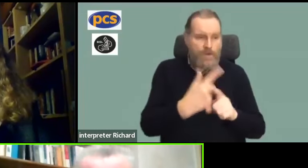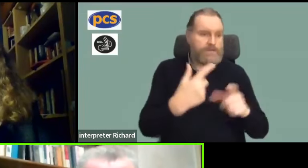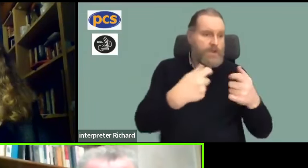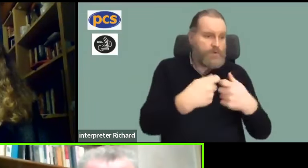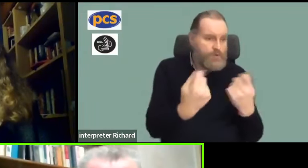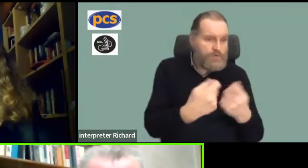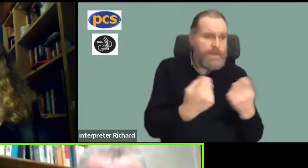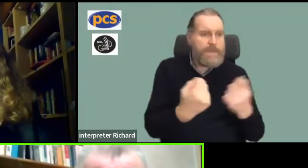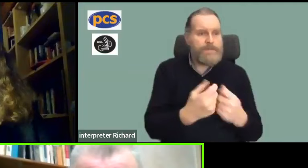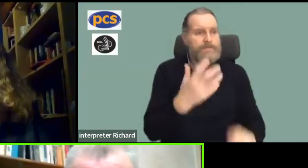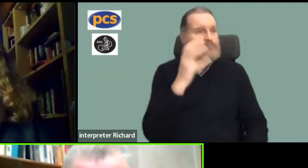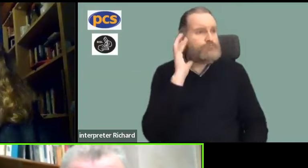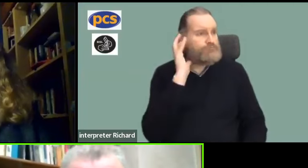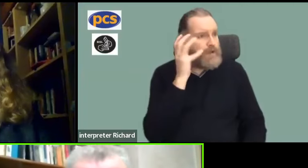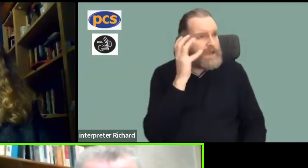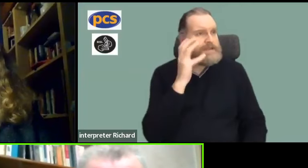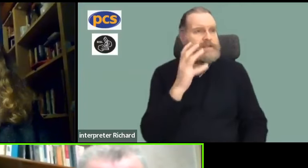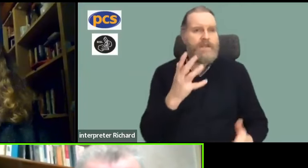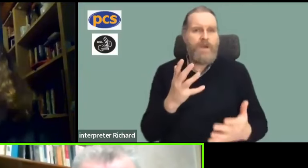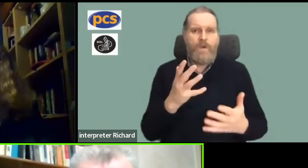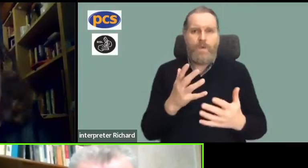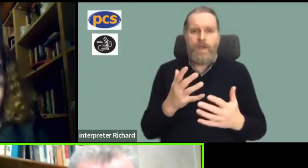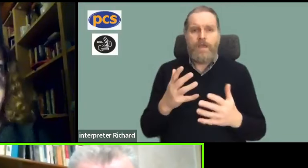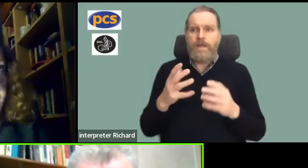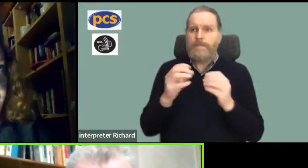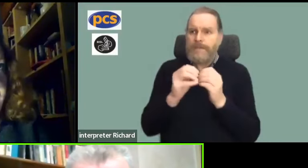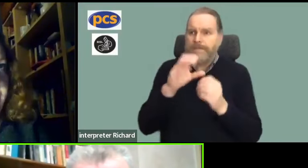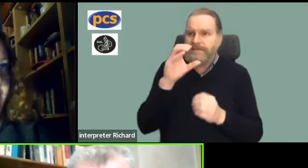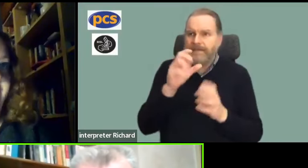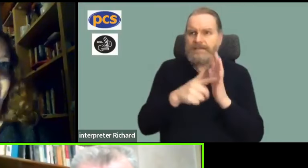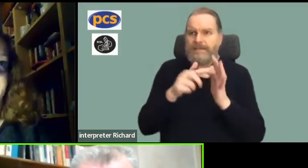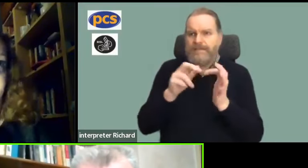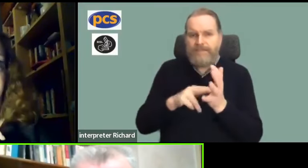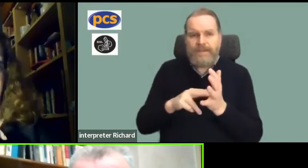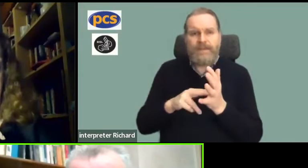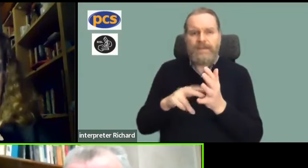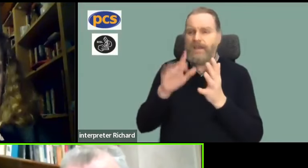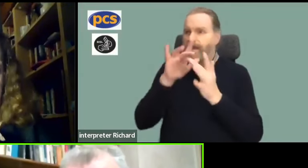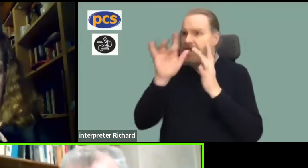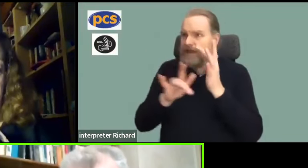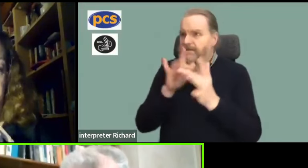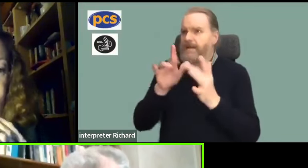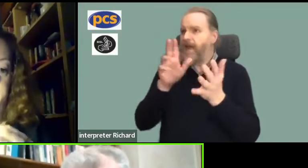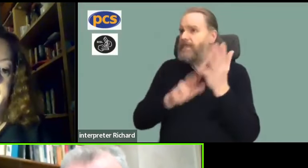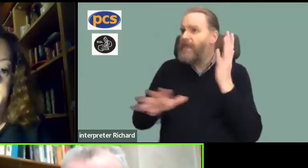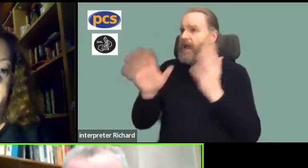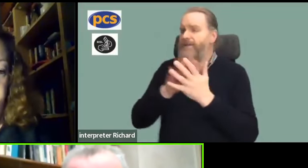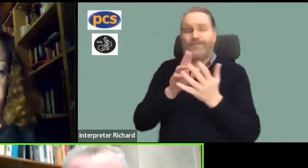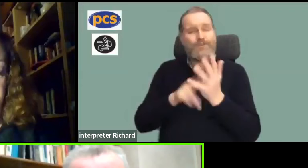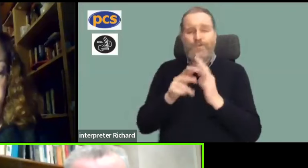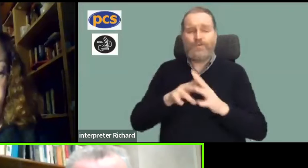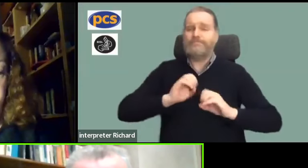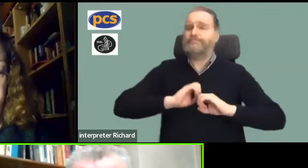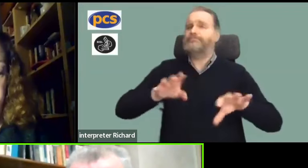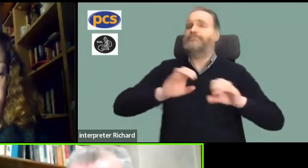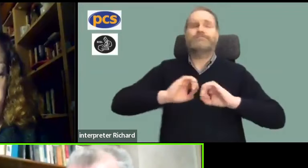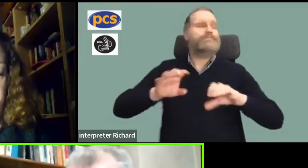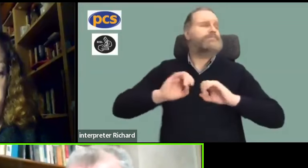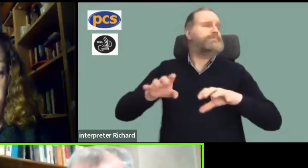o the media over the next few days with us, going on everything from Peers Morgan to Trevor for ilips ilips to like the national hilips to like the national news